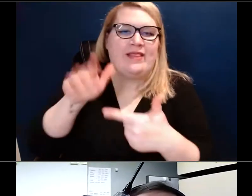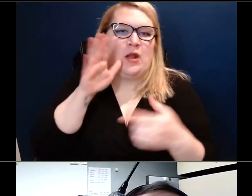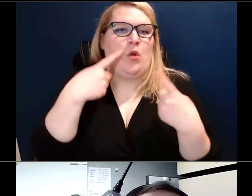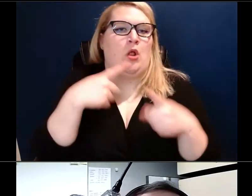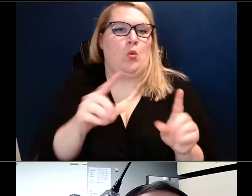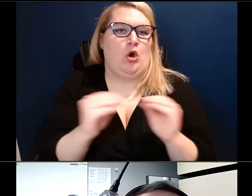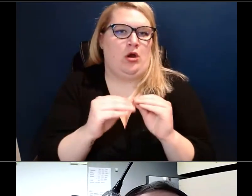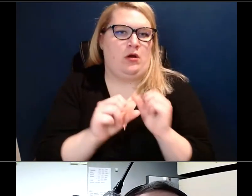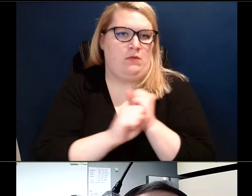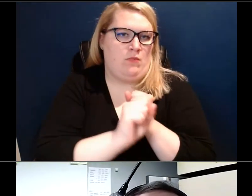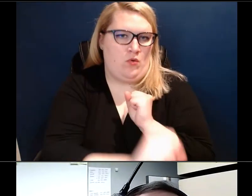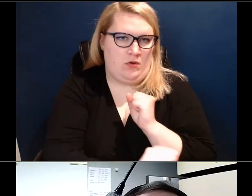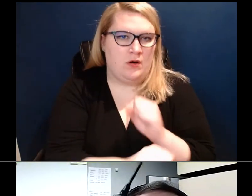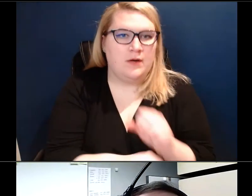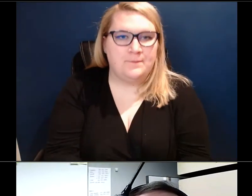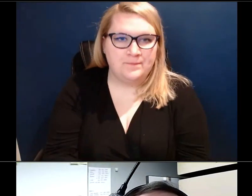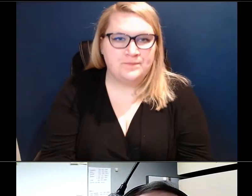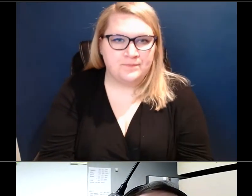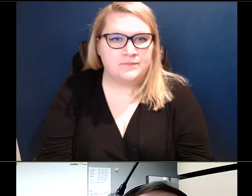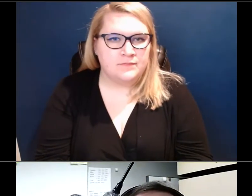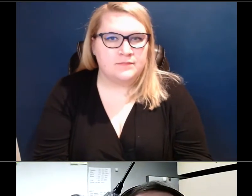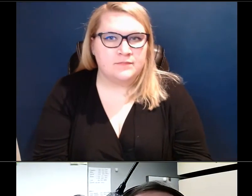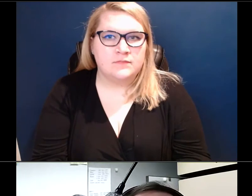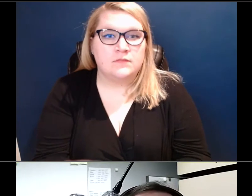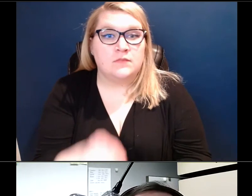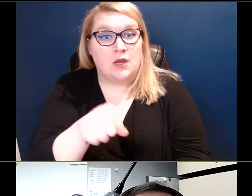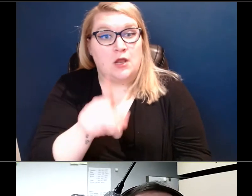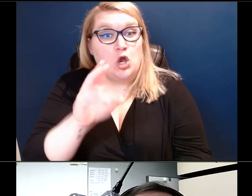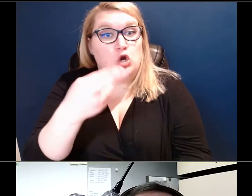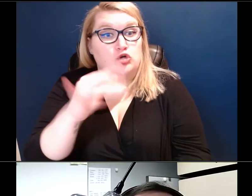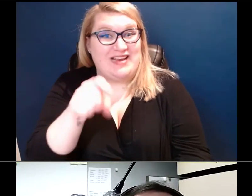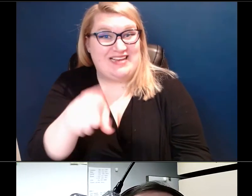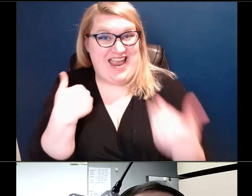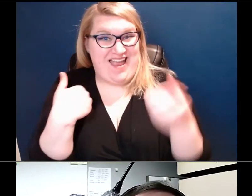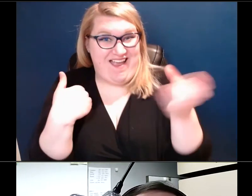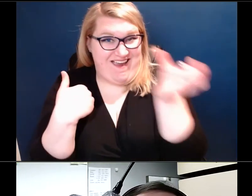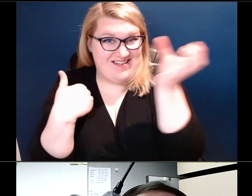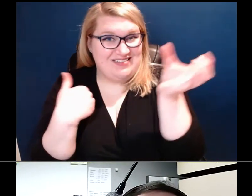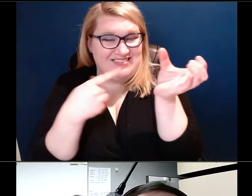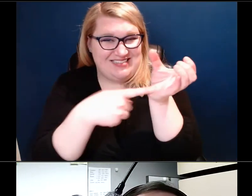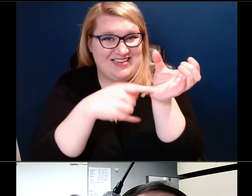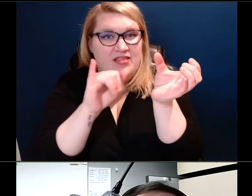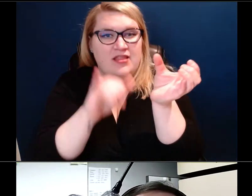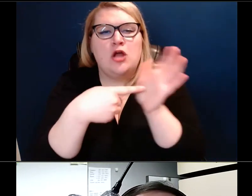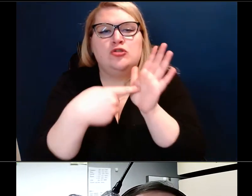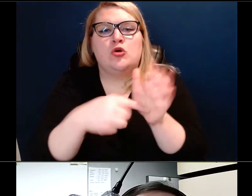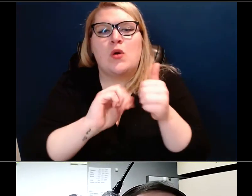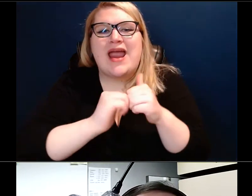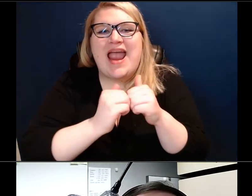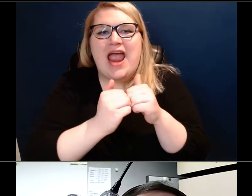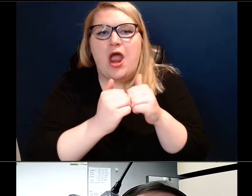And the part that Chris is holding and he's demonstrating how you need to move that thing